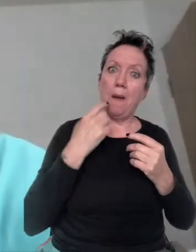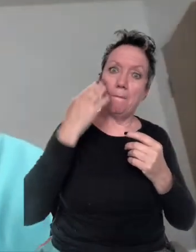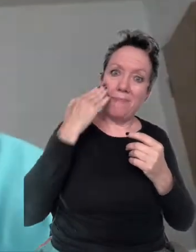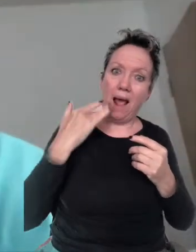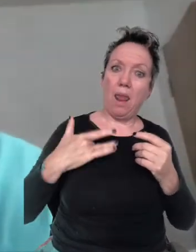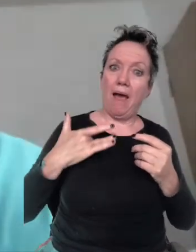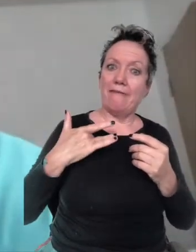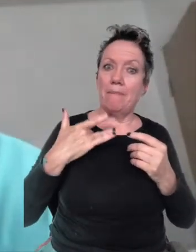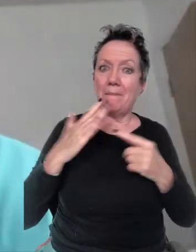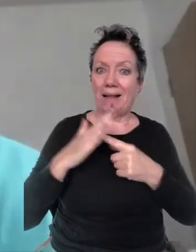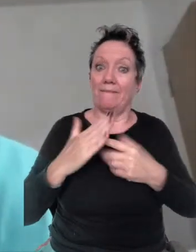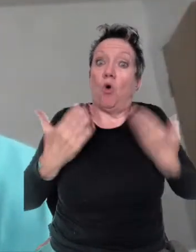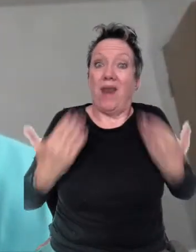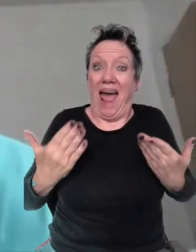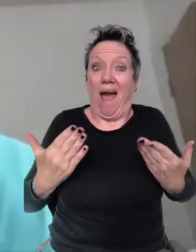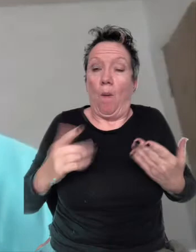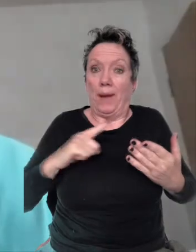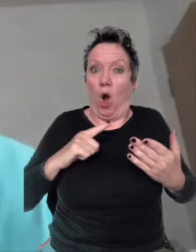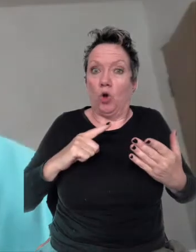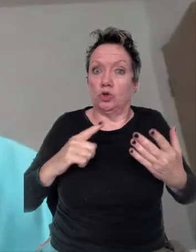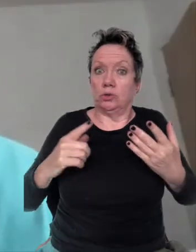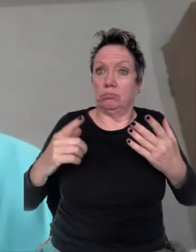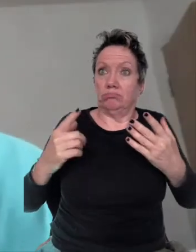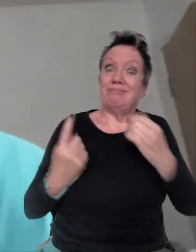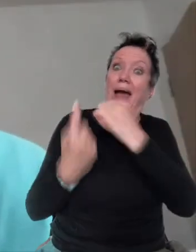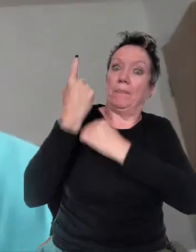So, um, how do we keep it at the forefront of our thoughts?